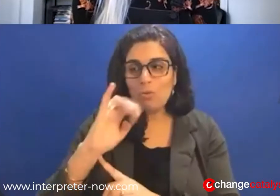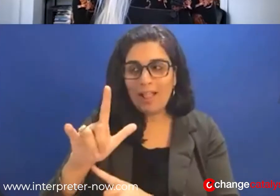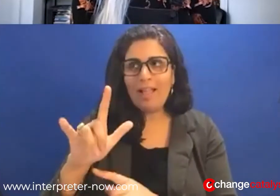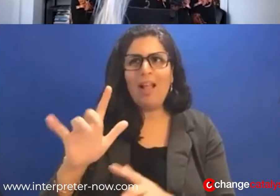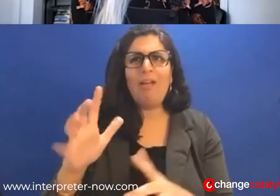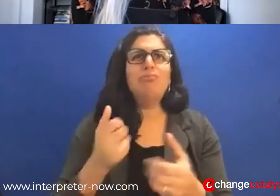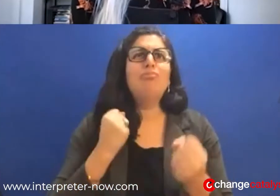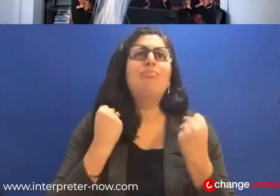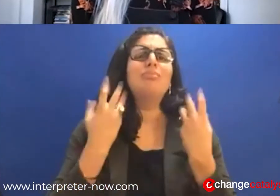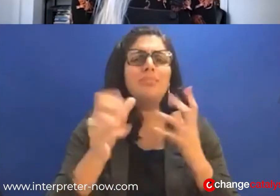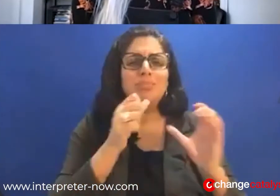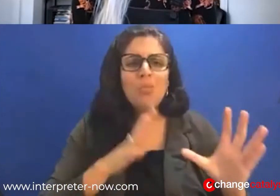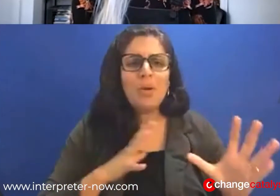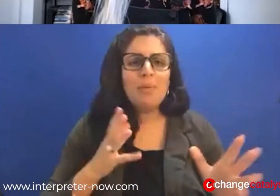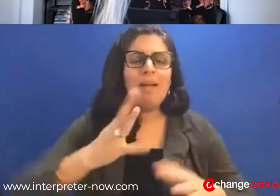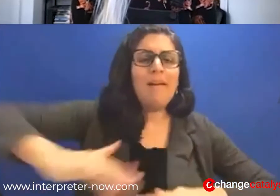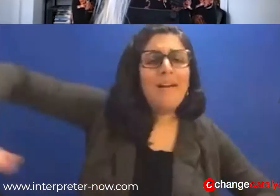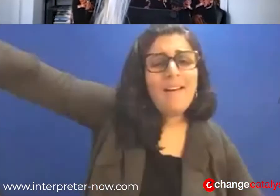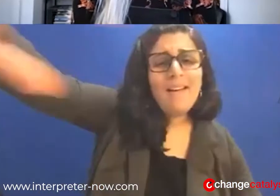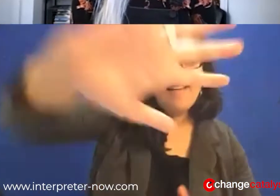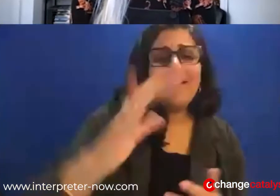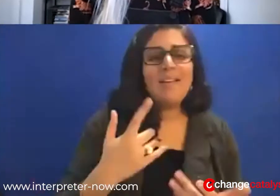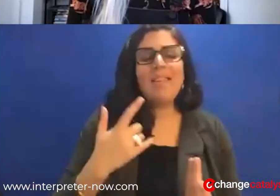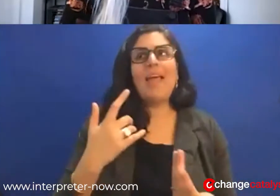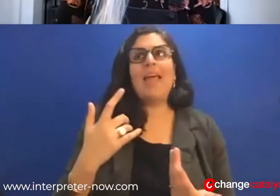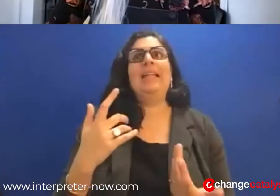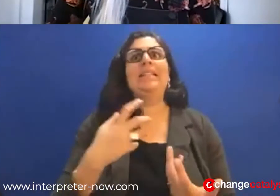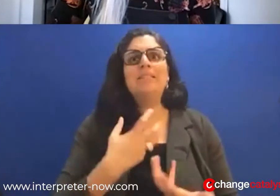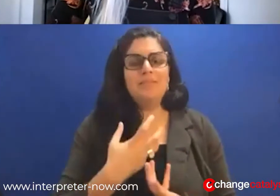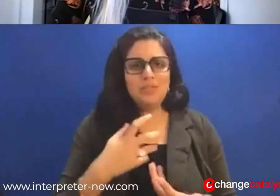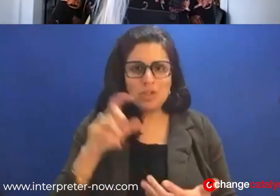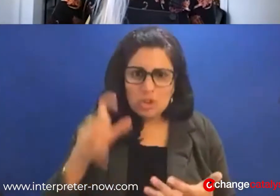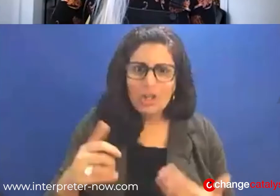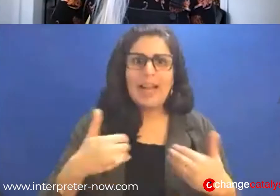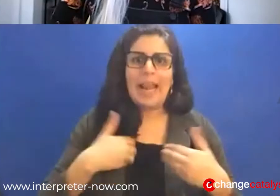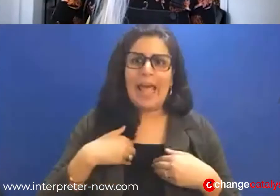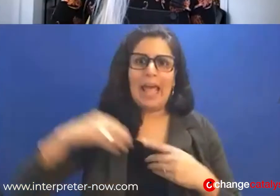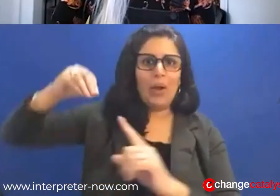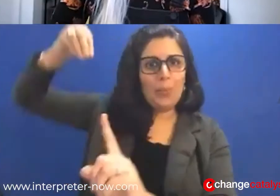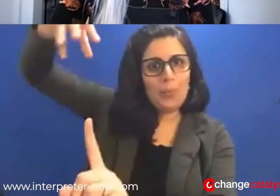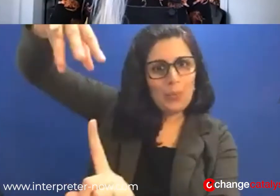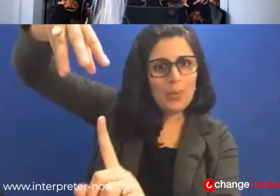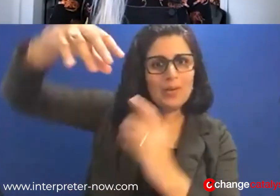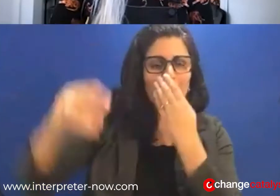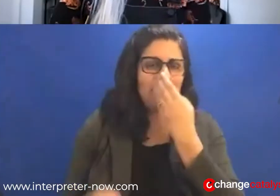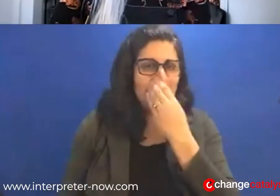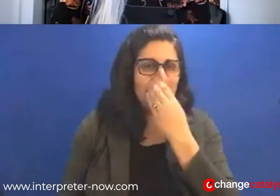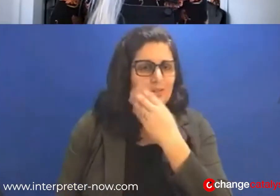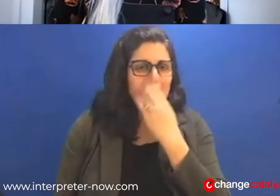and truly believe that deserve space and the spotlight.